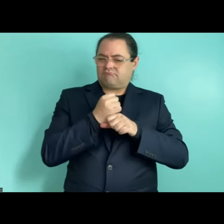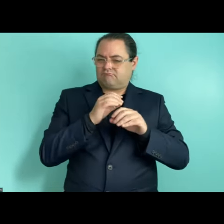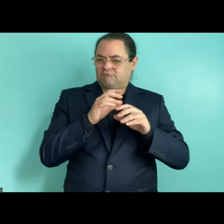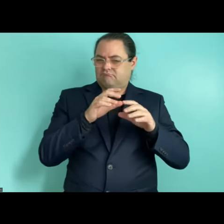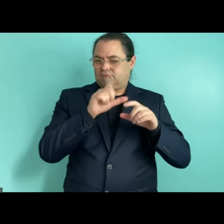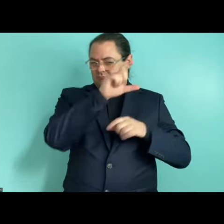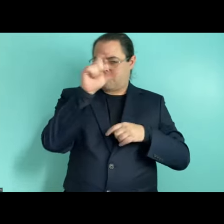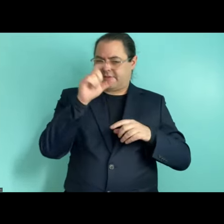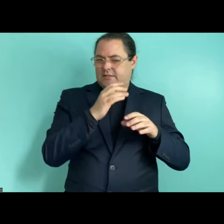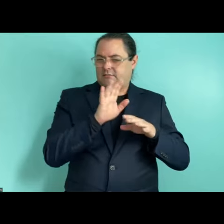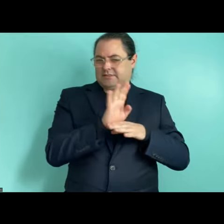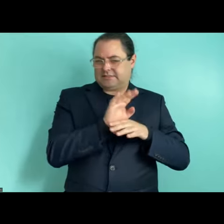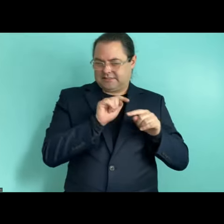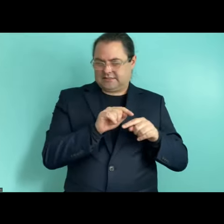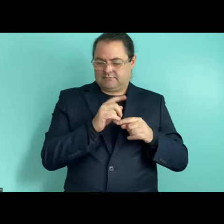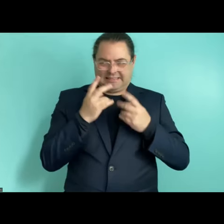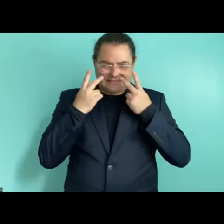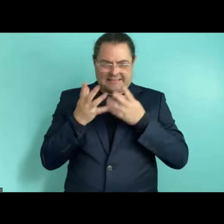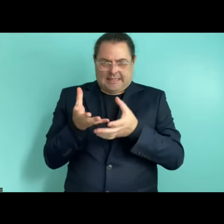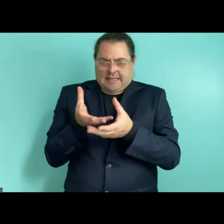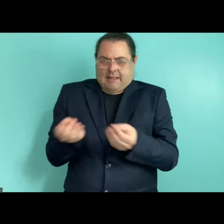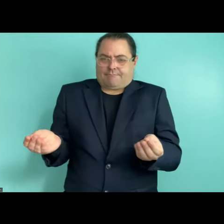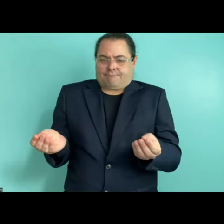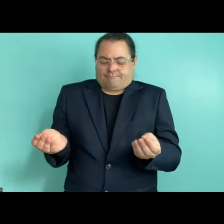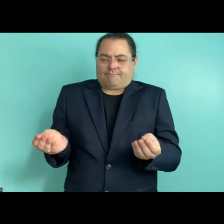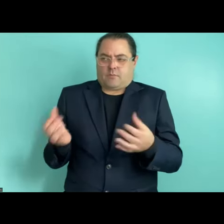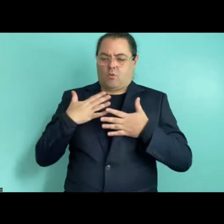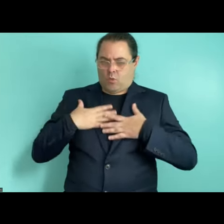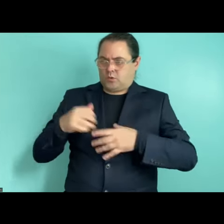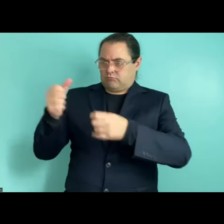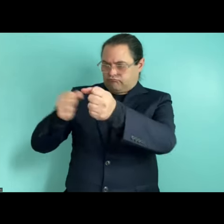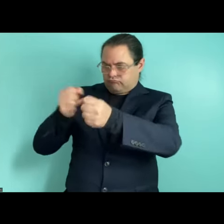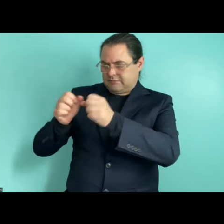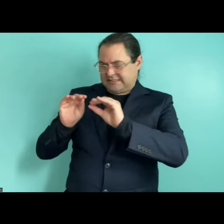and it was designed to create meaningful 14:16:53 career opportunities for people with